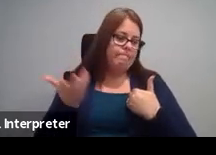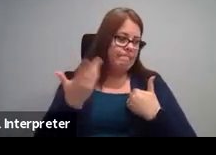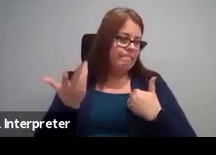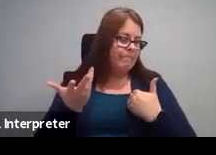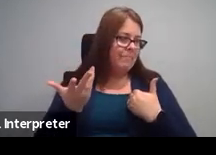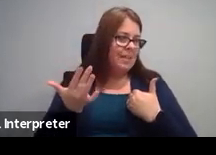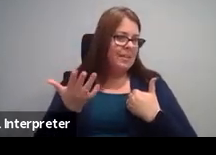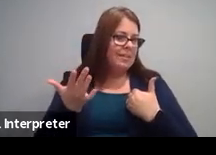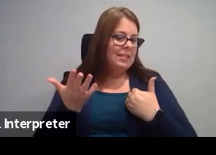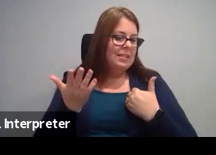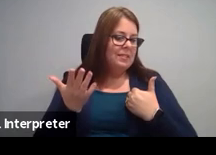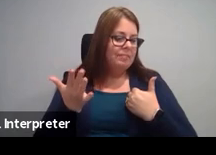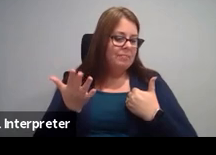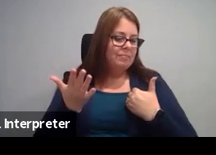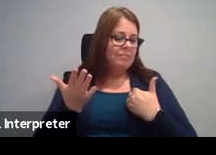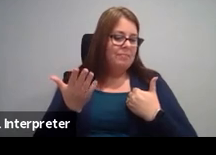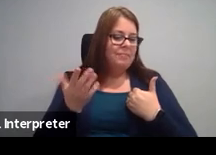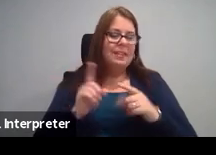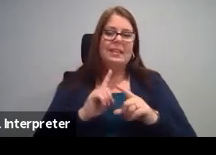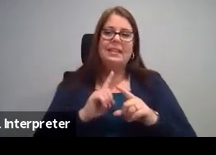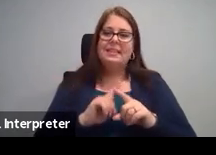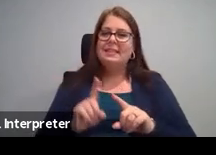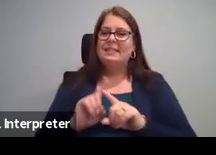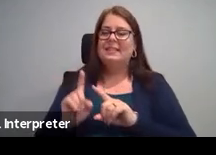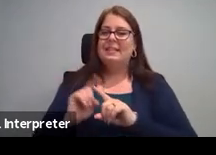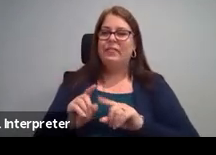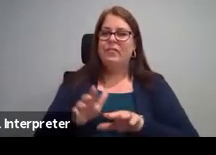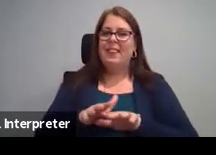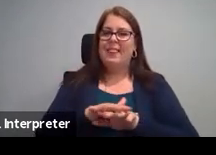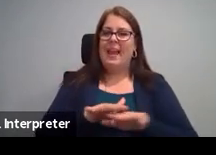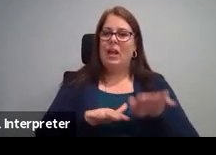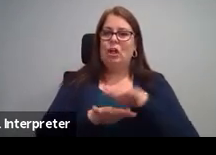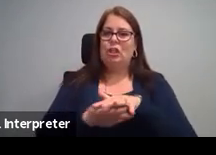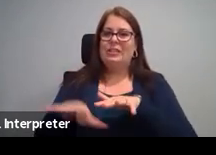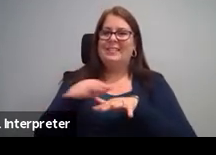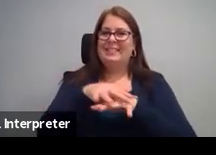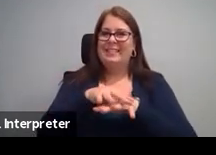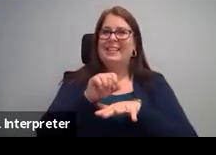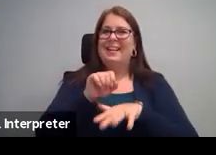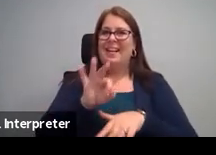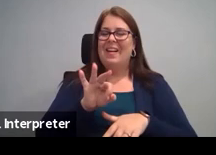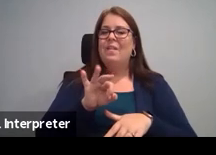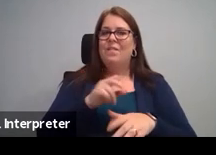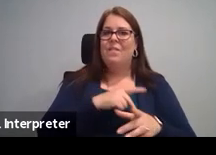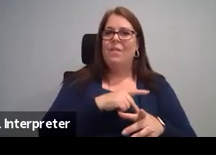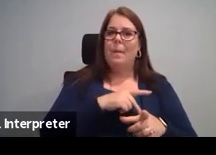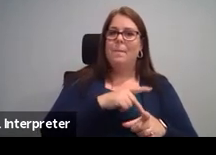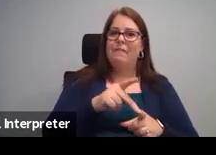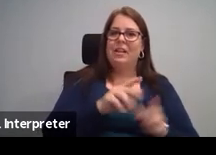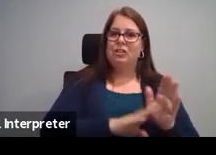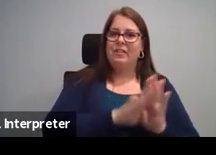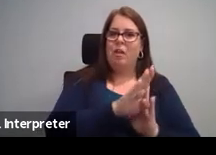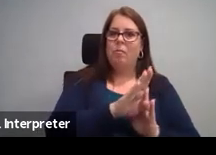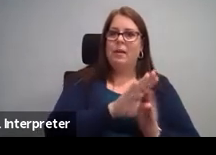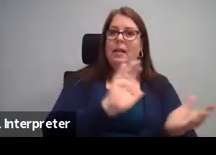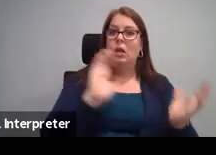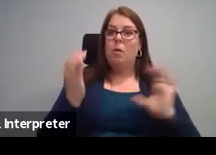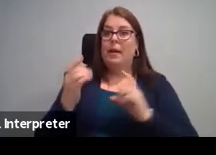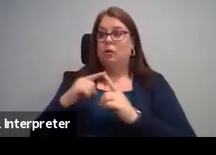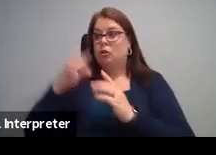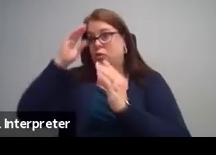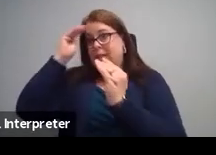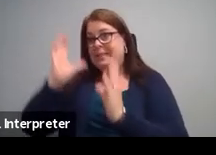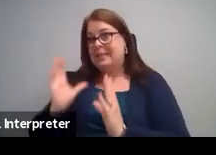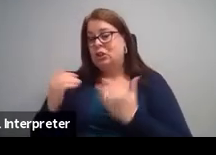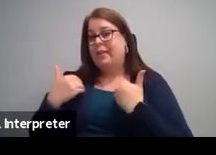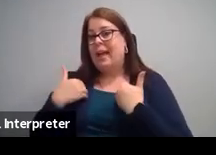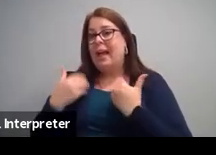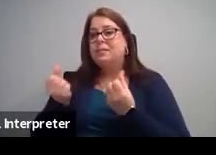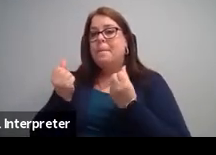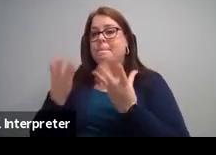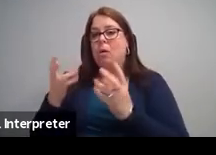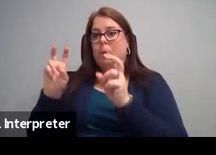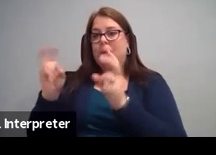Laurie Arnold: The layers of professional development that a teacher who went through a single or multiple subject credential program would have when we talk about strategies and all all the